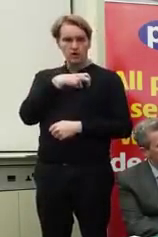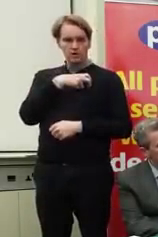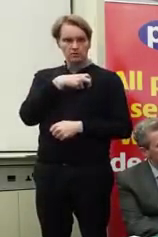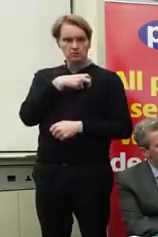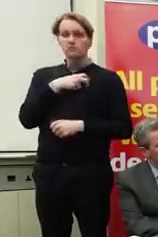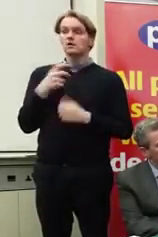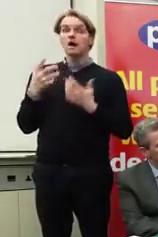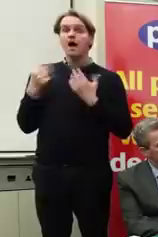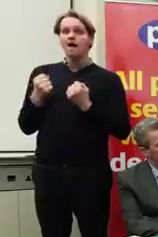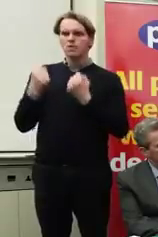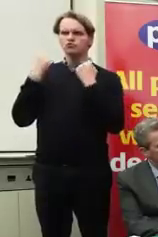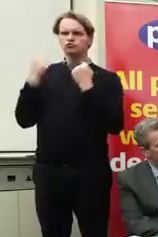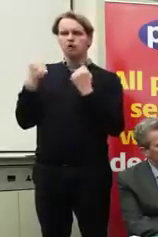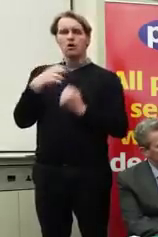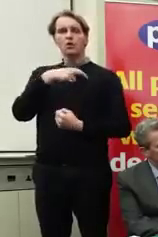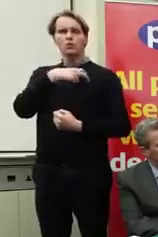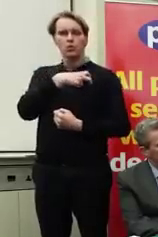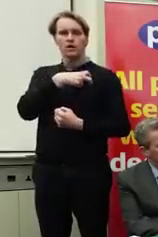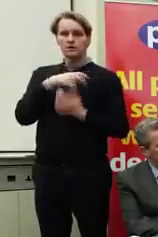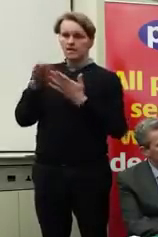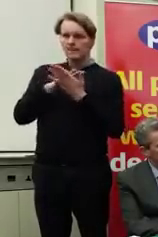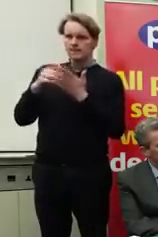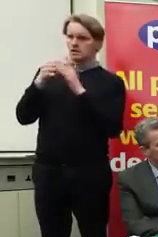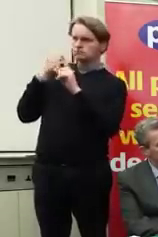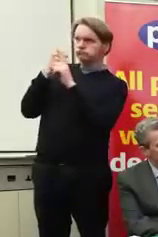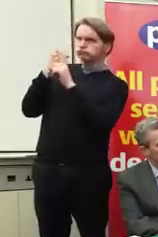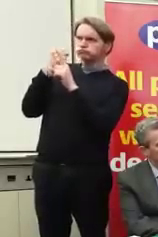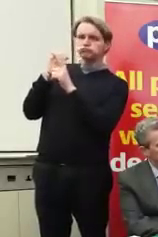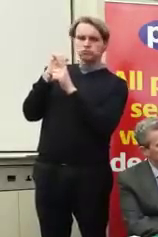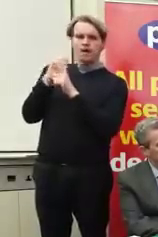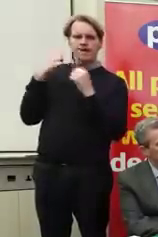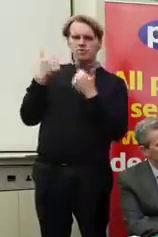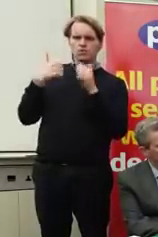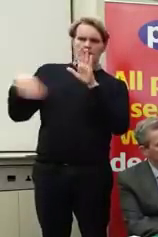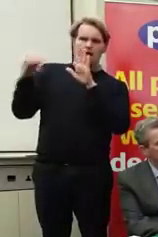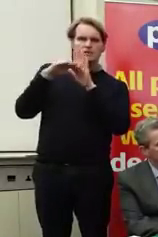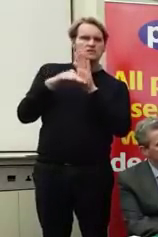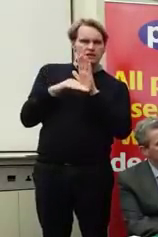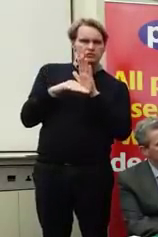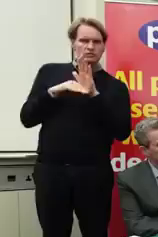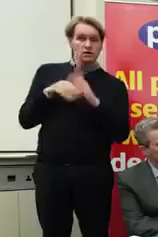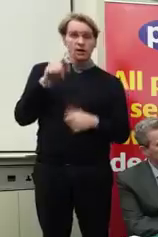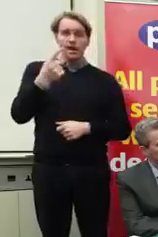union movement is to make sure you have legislation that enables them effectively to negotiate. So if you look at Labour's manifesto for the last election